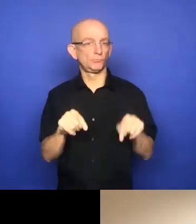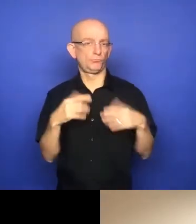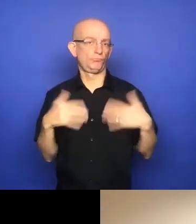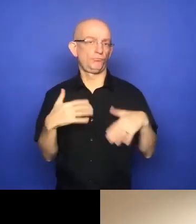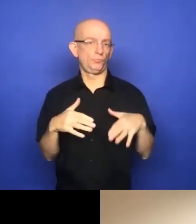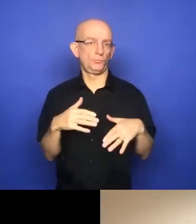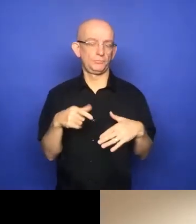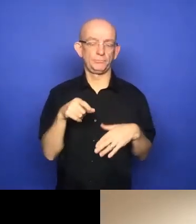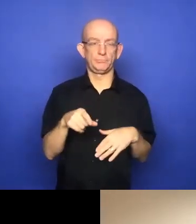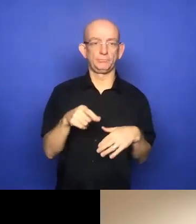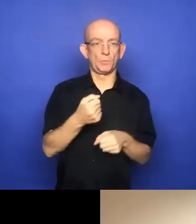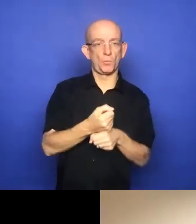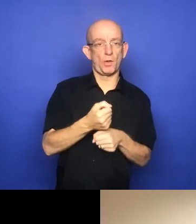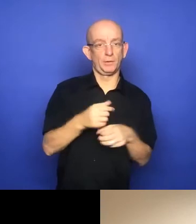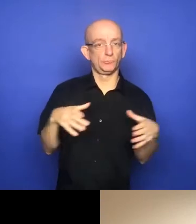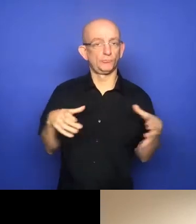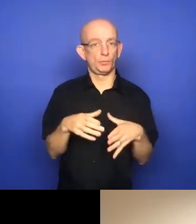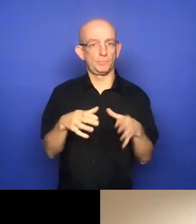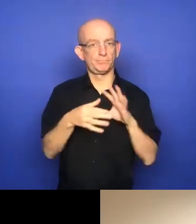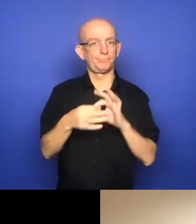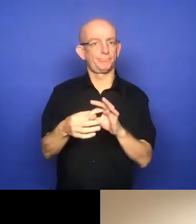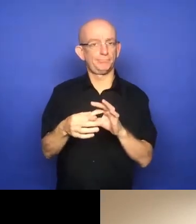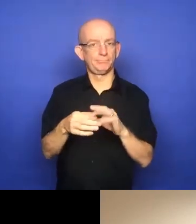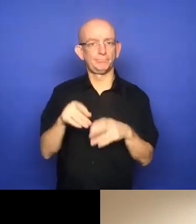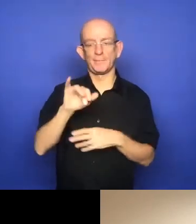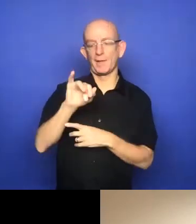on the Intel collection has been very active in trying to